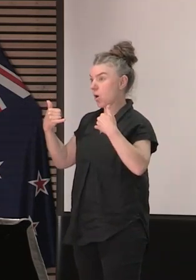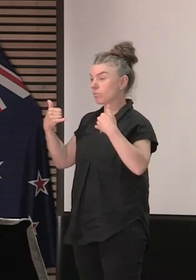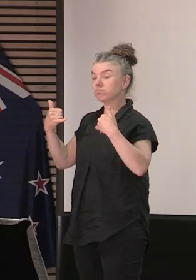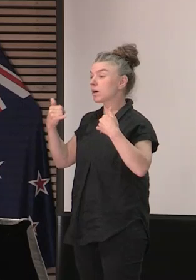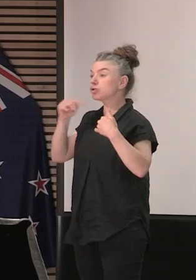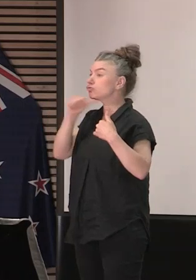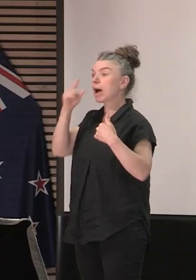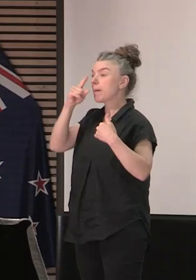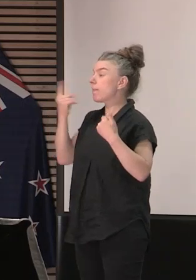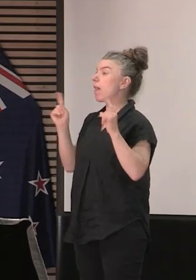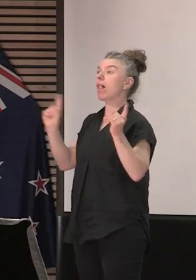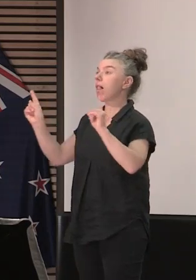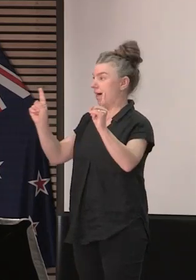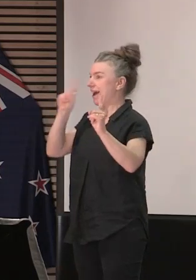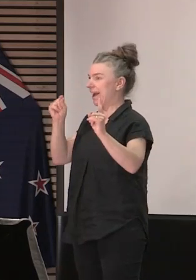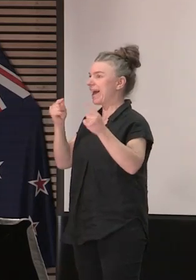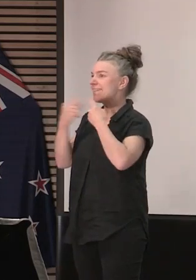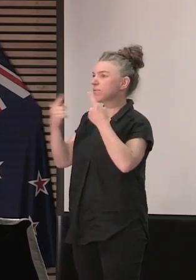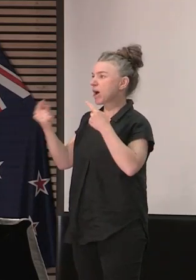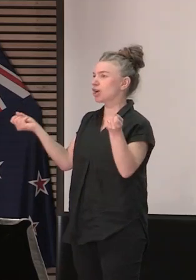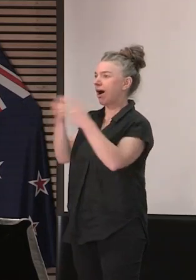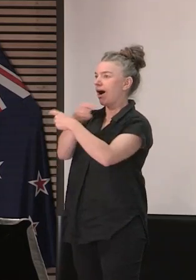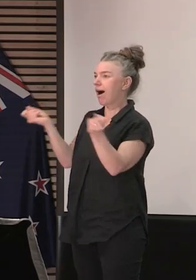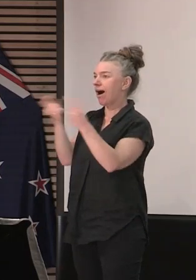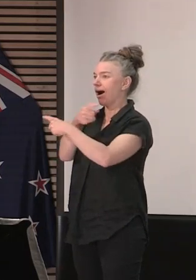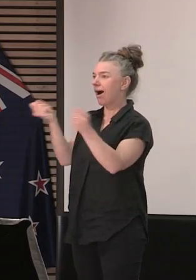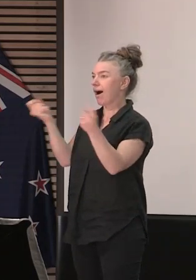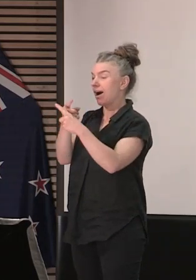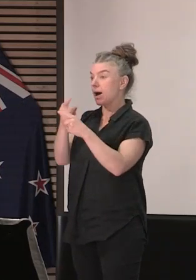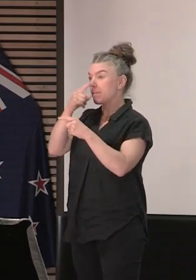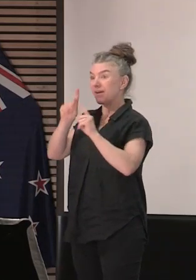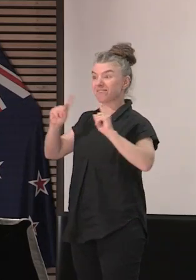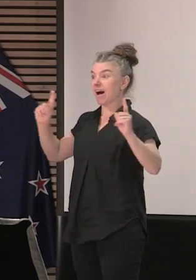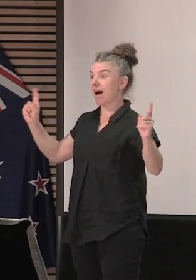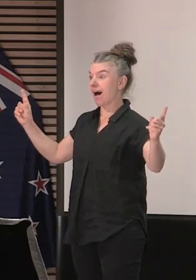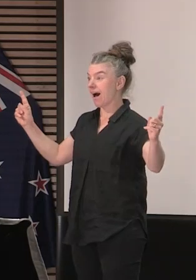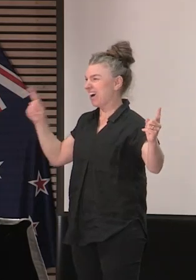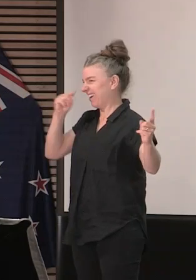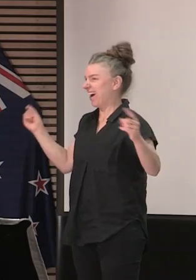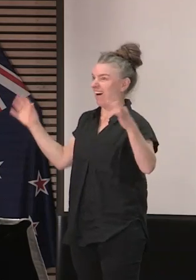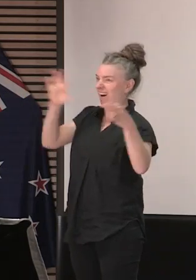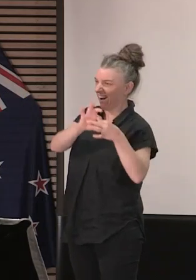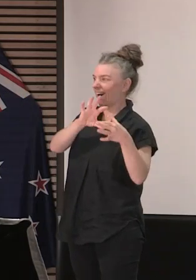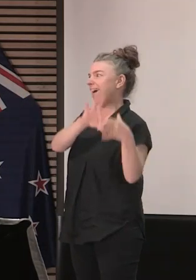I should caution, that it will often pick upphones at quite a distance, soit is not perfect technology.